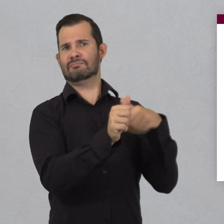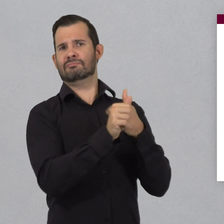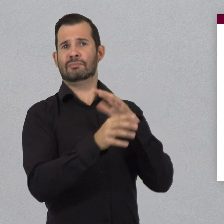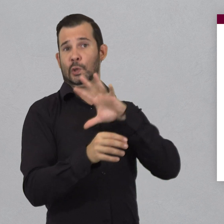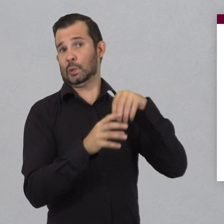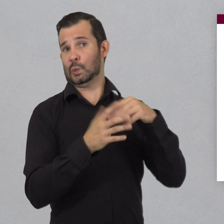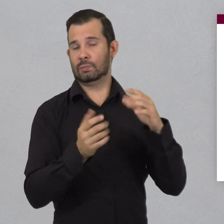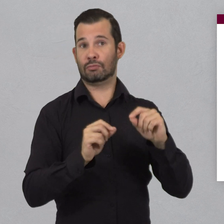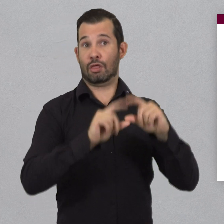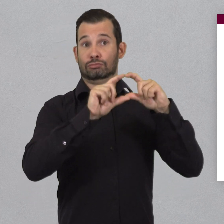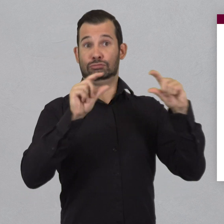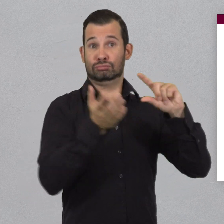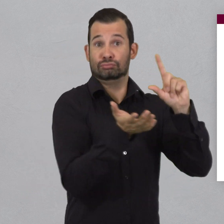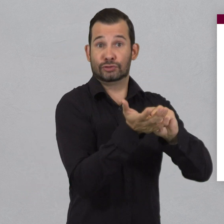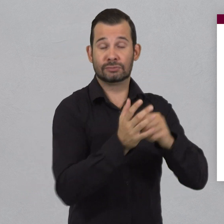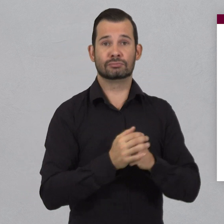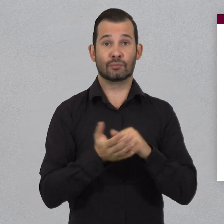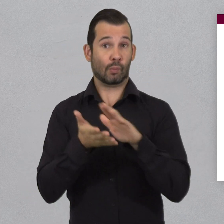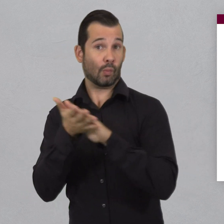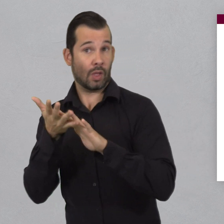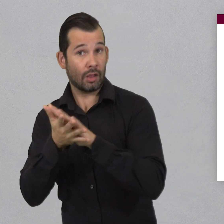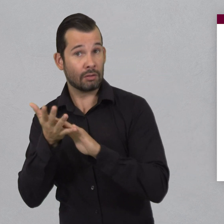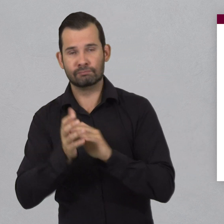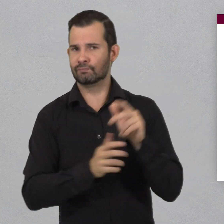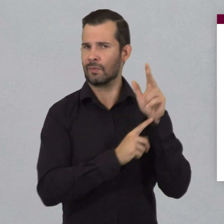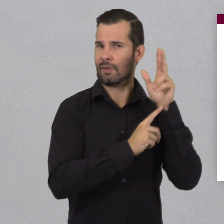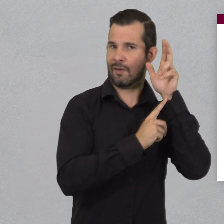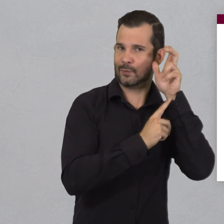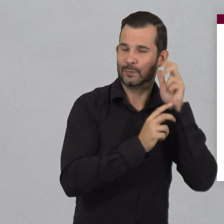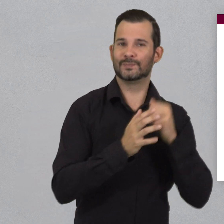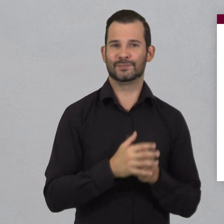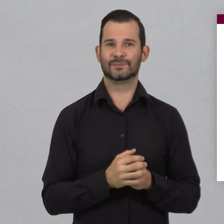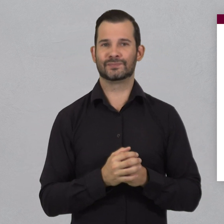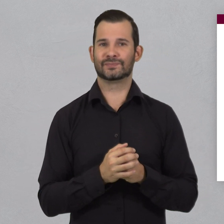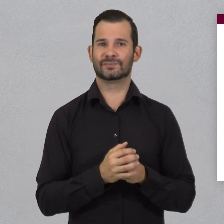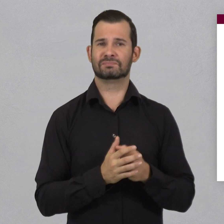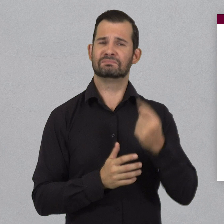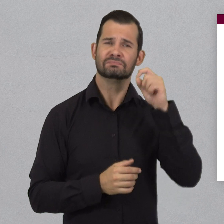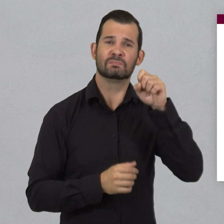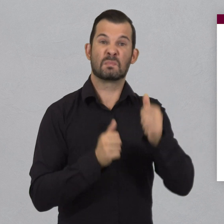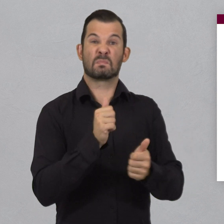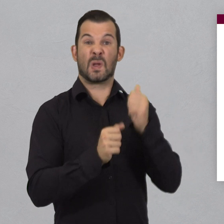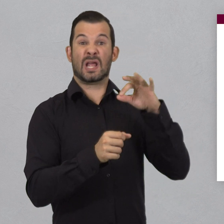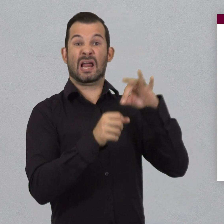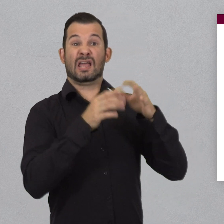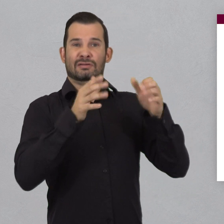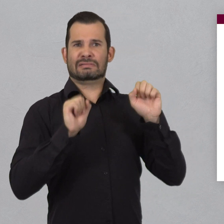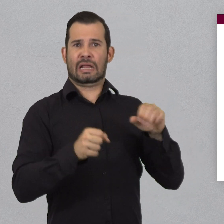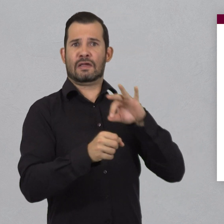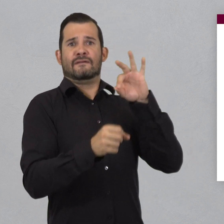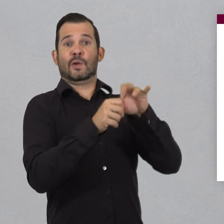including large print, braille and audio. While most electors can vote using one of the